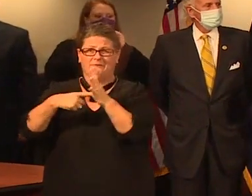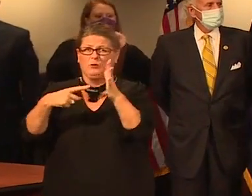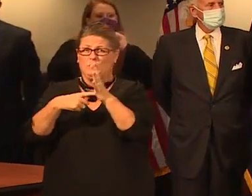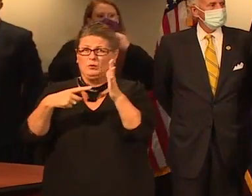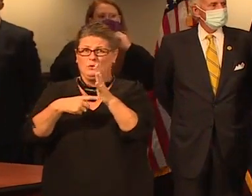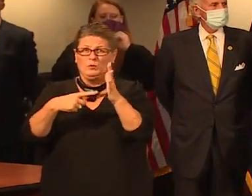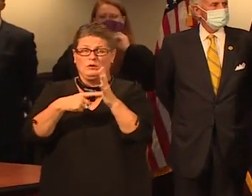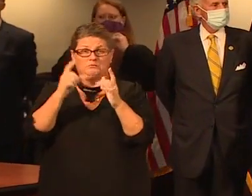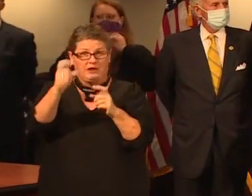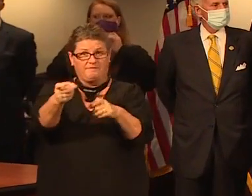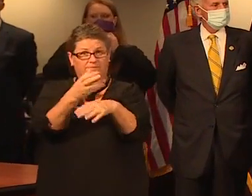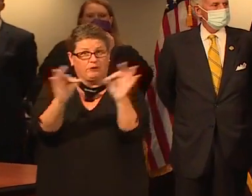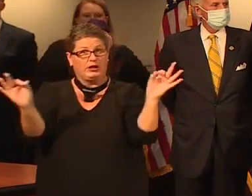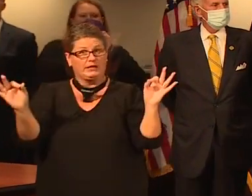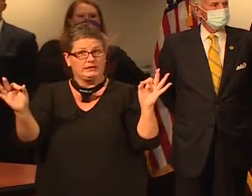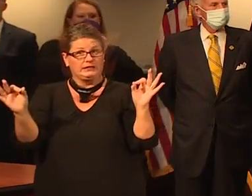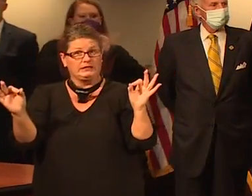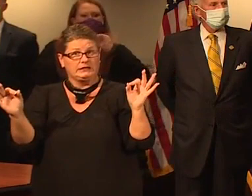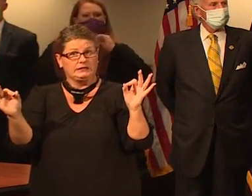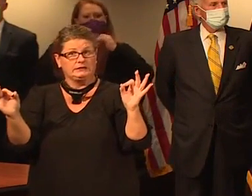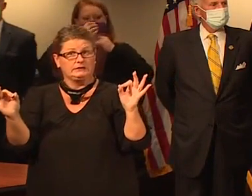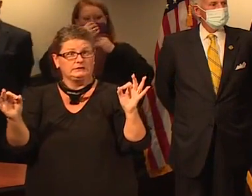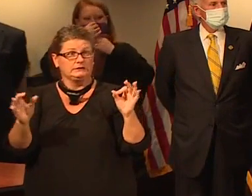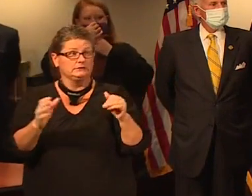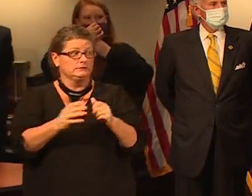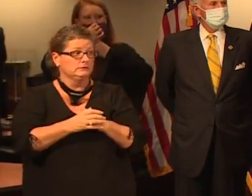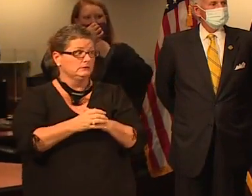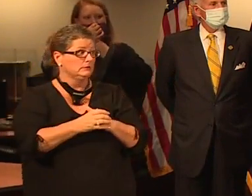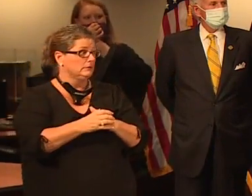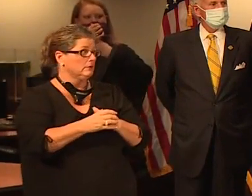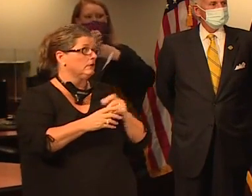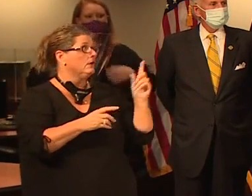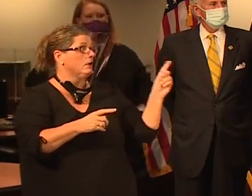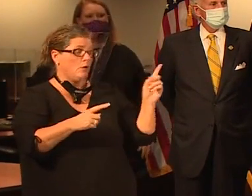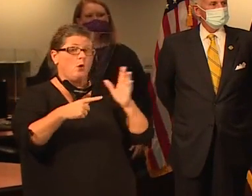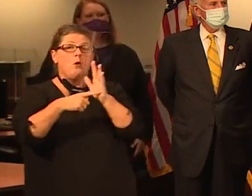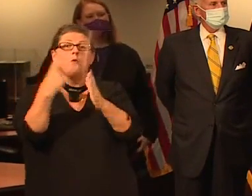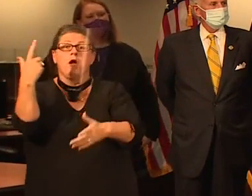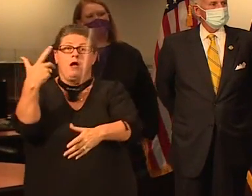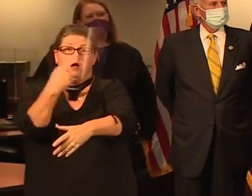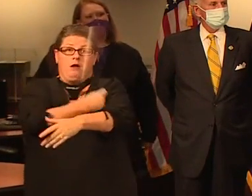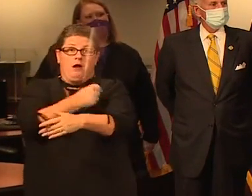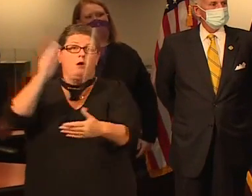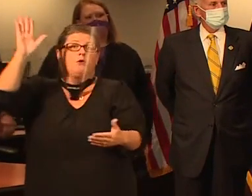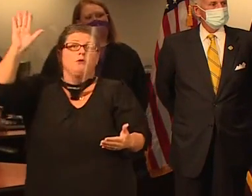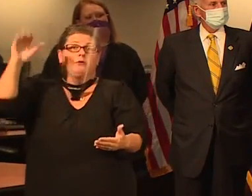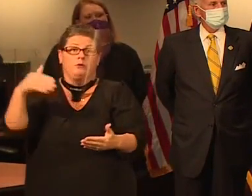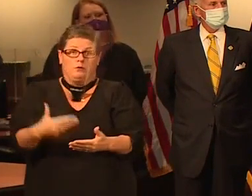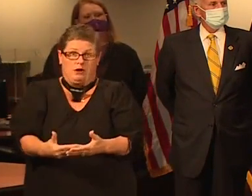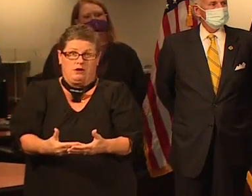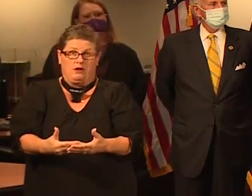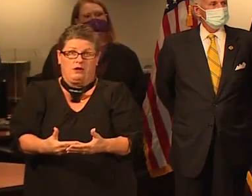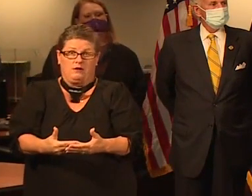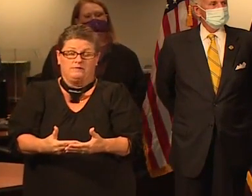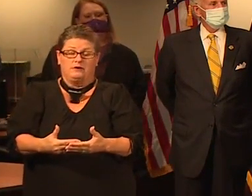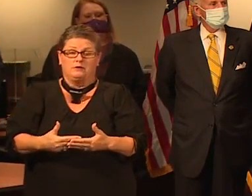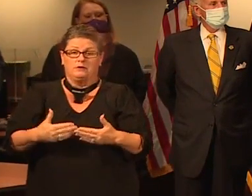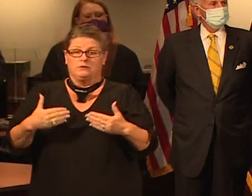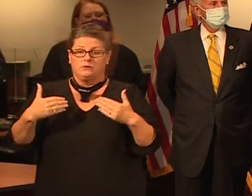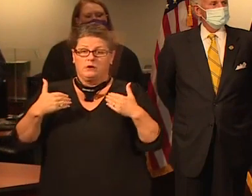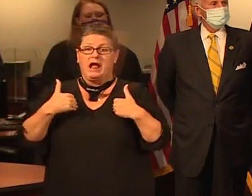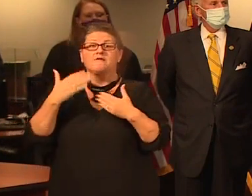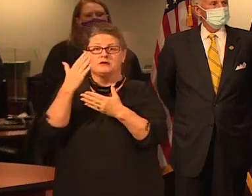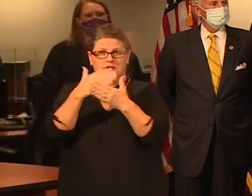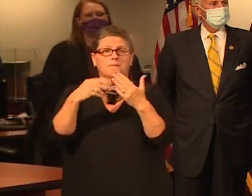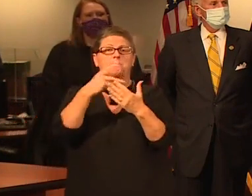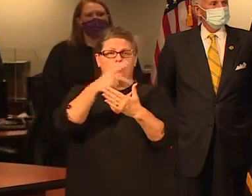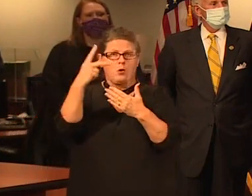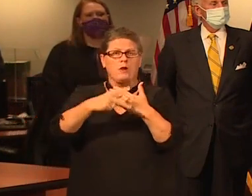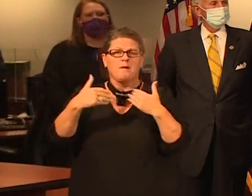AS WELL AS FOR OTHER SERVED OR IMPOVERISHED COME IN THES WOULD YOU BE OPEN TO PROVIDING FREE VACCINE FORCE THOSE WITH NOT AFFORD IT.